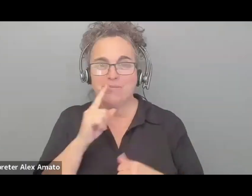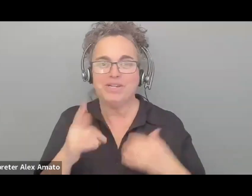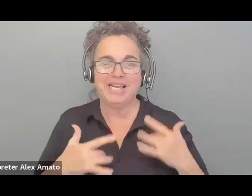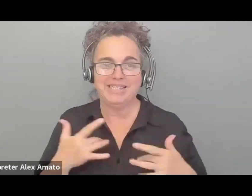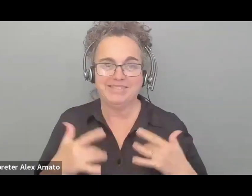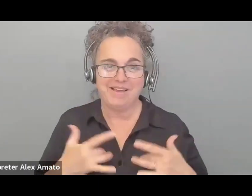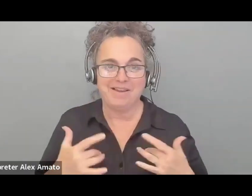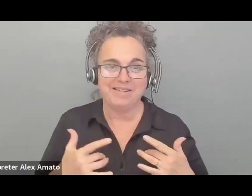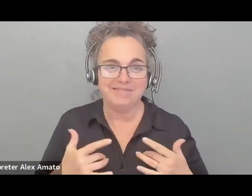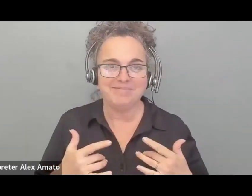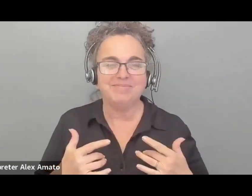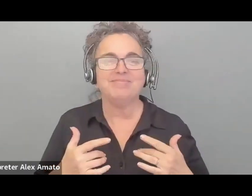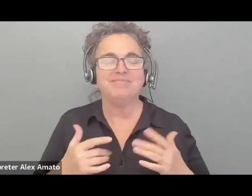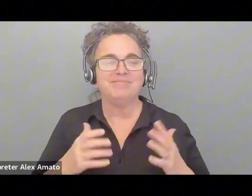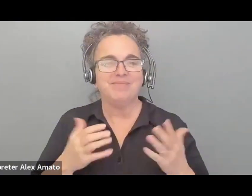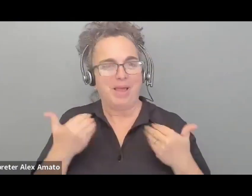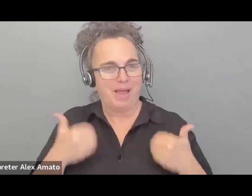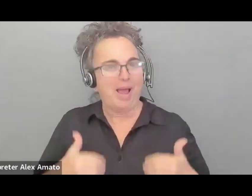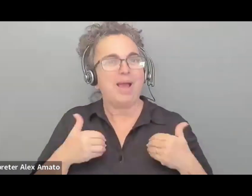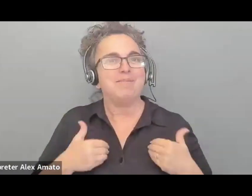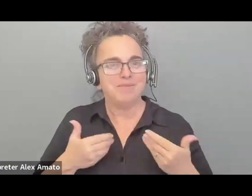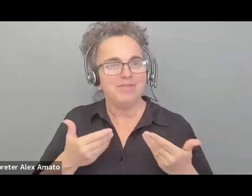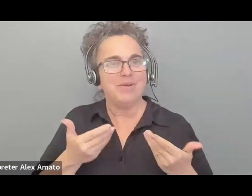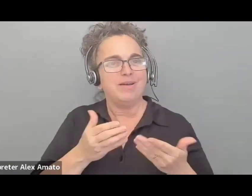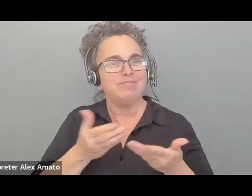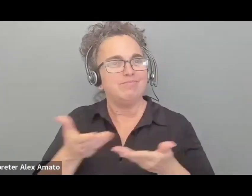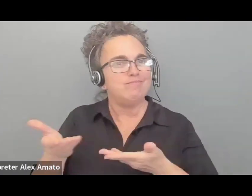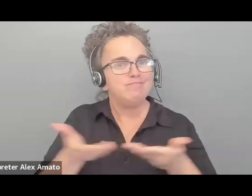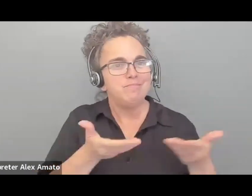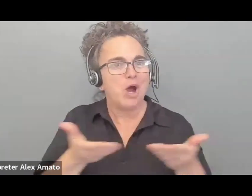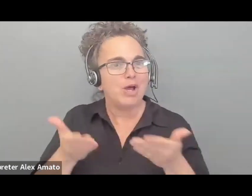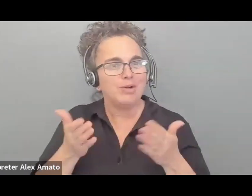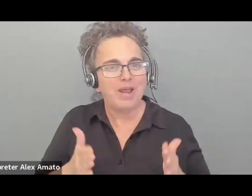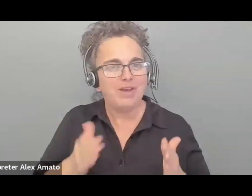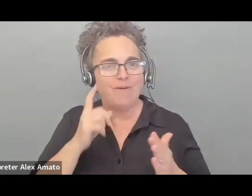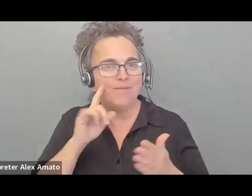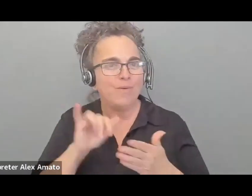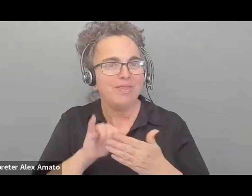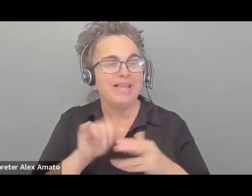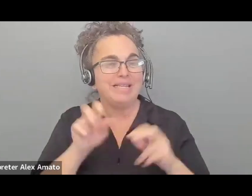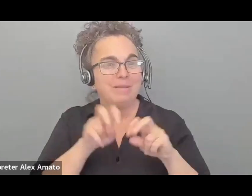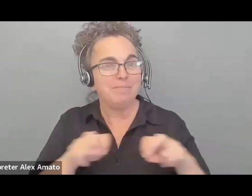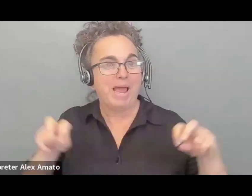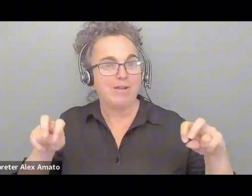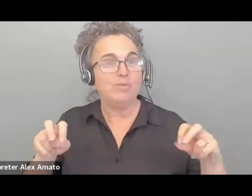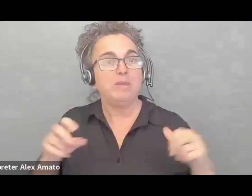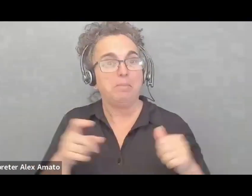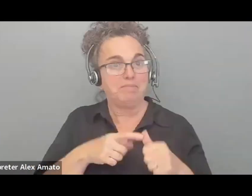the moderator for this panel. And I'm going to start off by introducing Kaush.